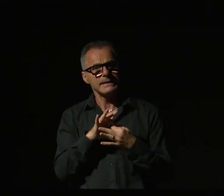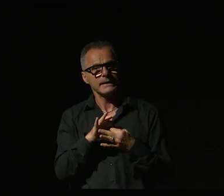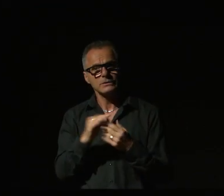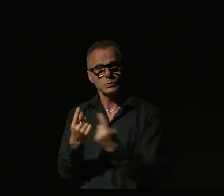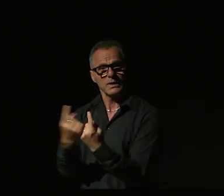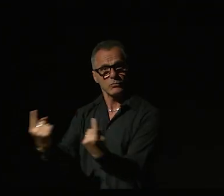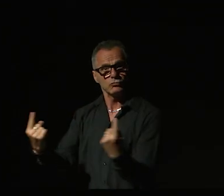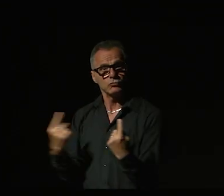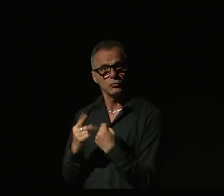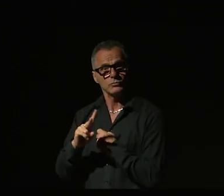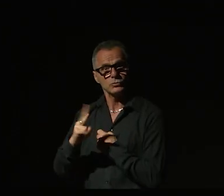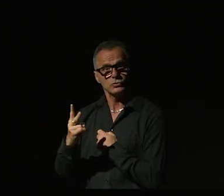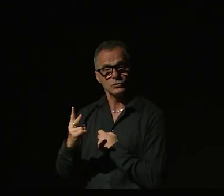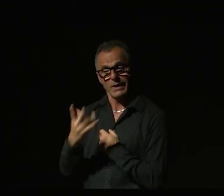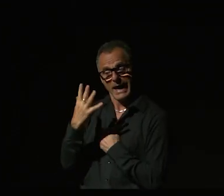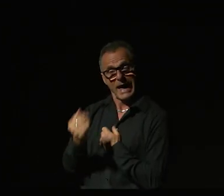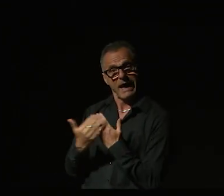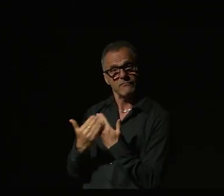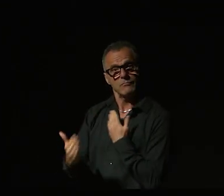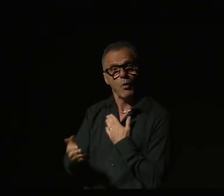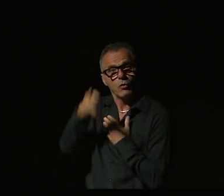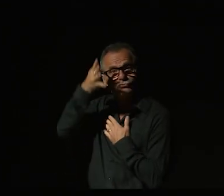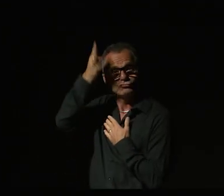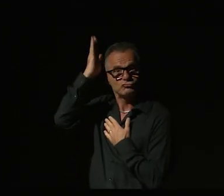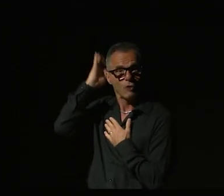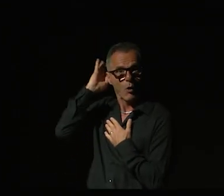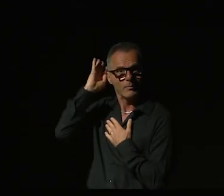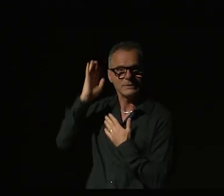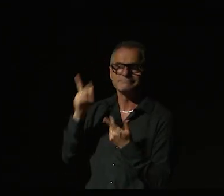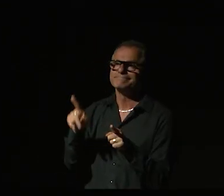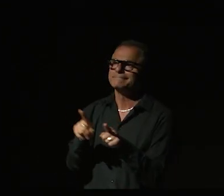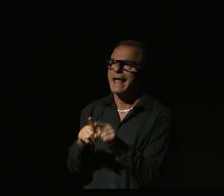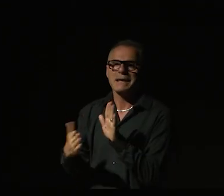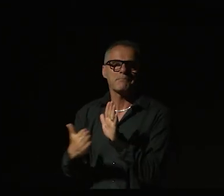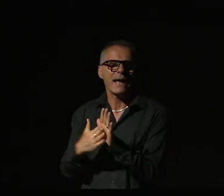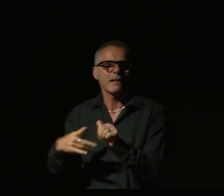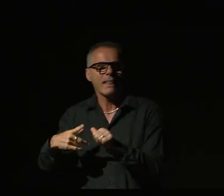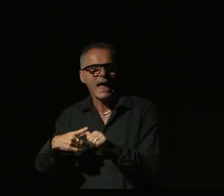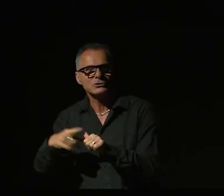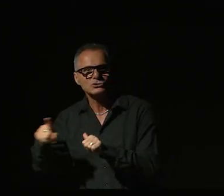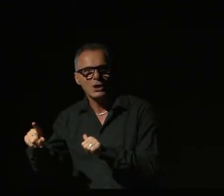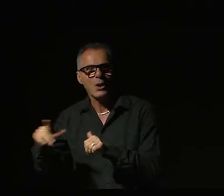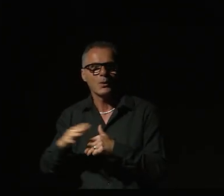where we have more or less the Roman legacy of Michelangelo, the Florentine Bronzino at its height